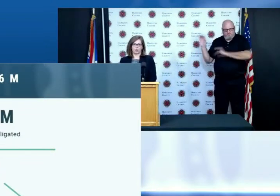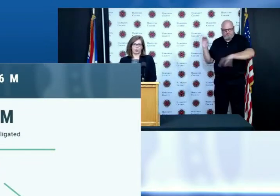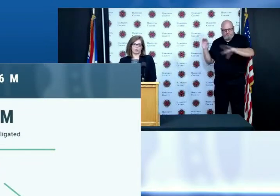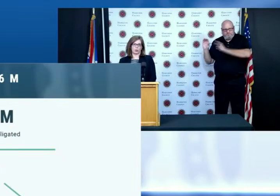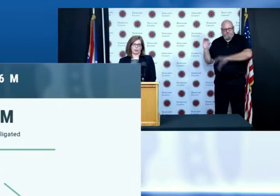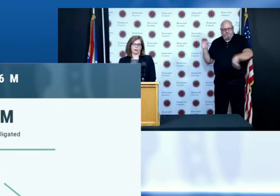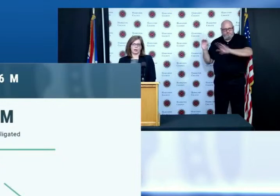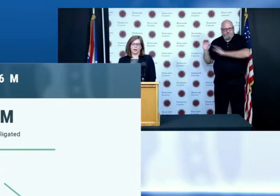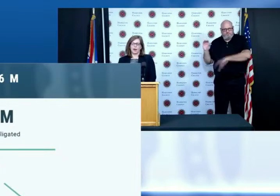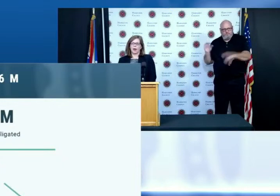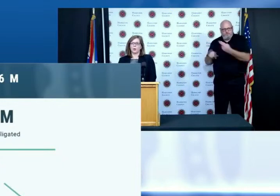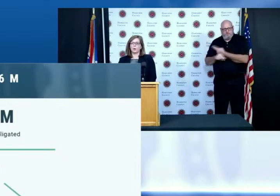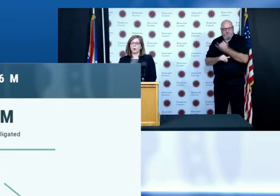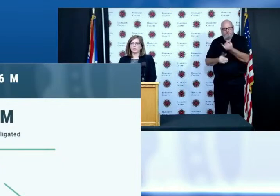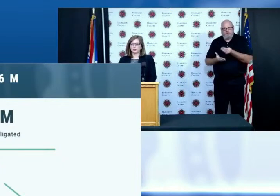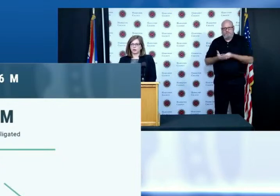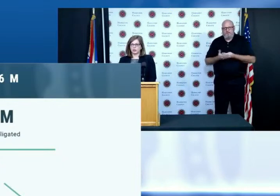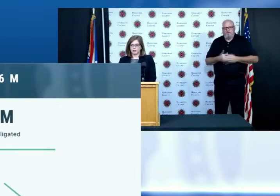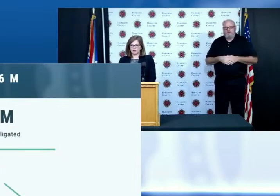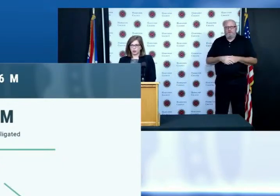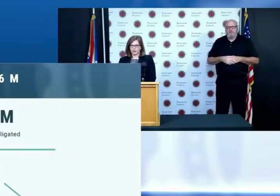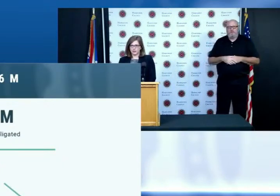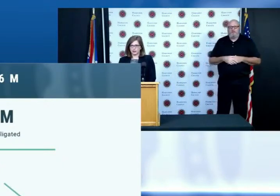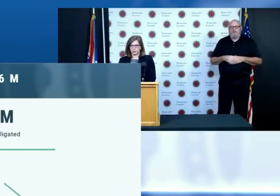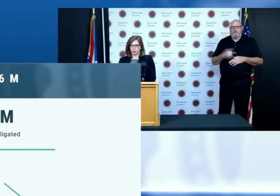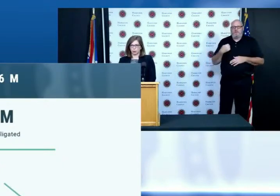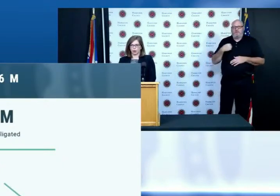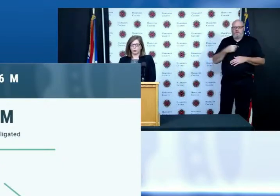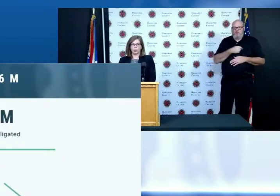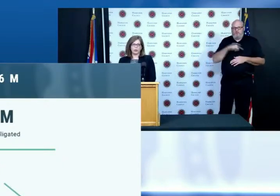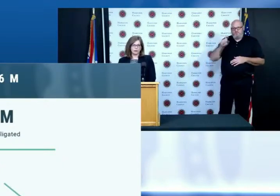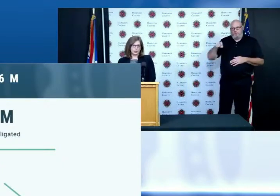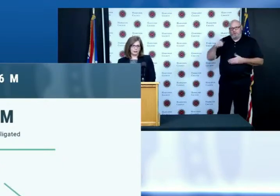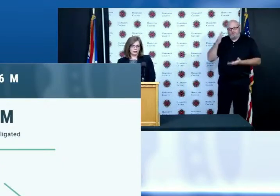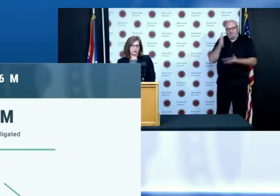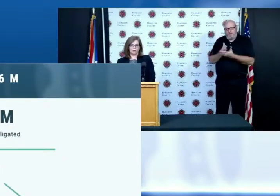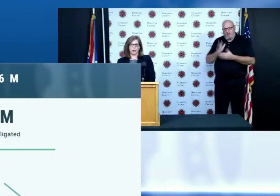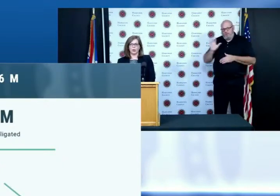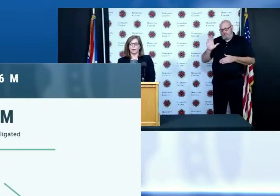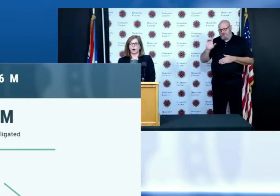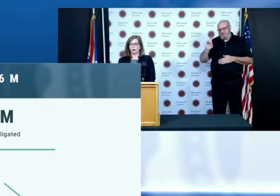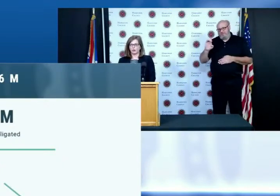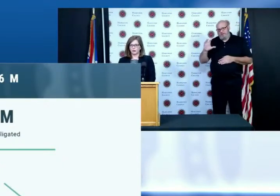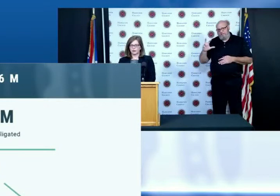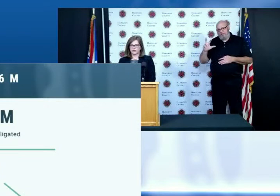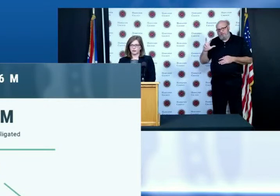2020 we wanted to continue our testing program we wanted to continue our Rental Assistance